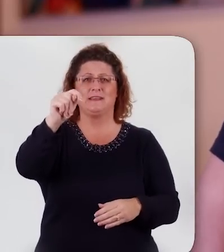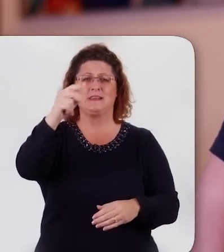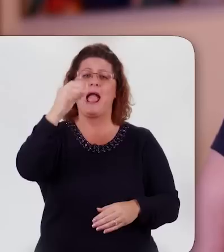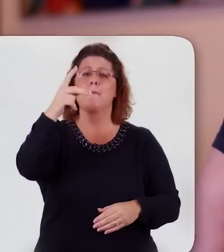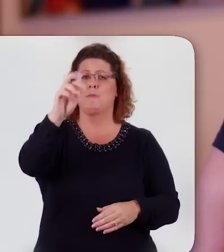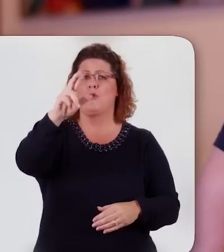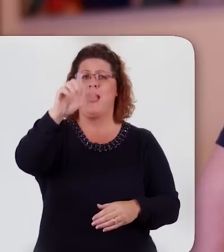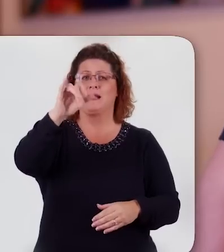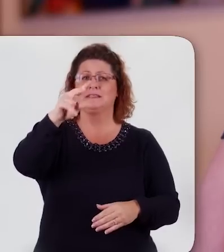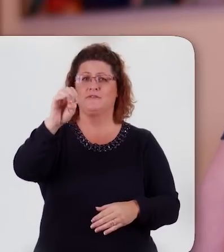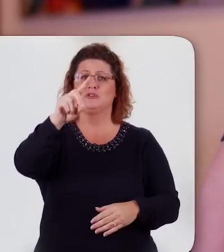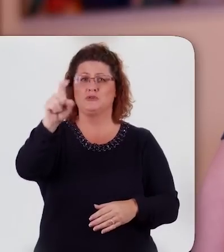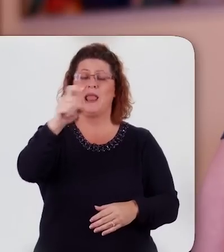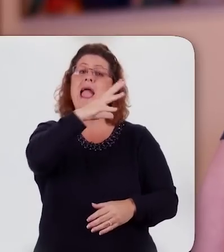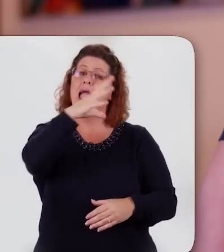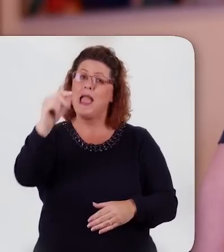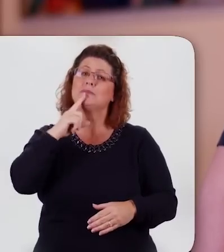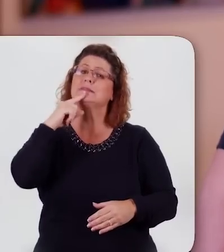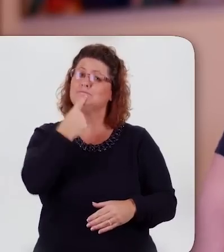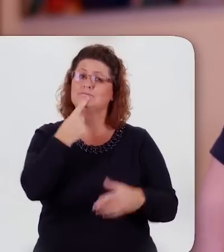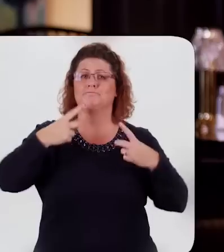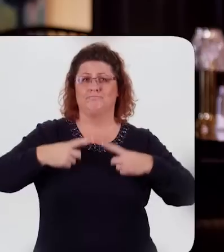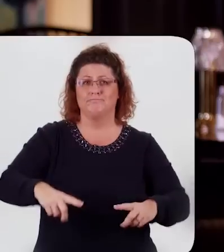disorder, and I also have major depressive disorder.